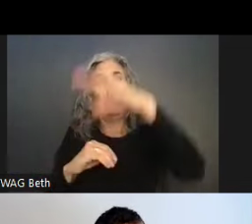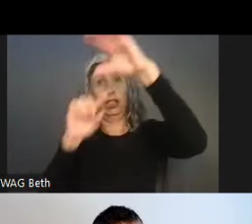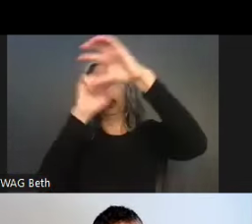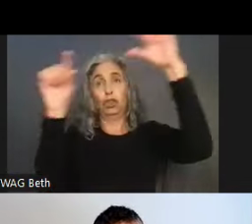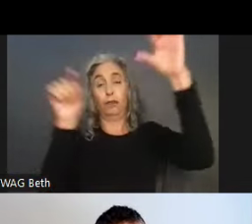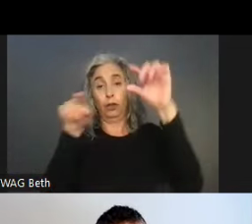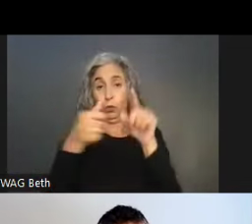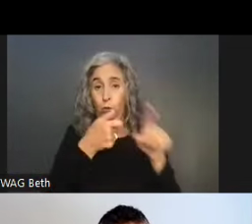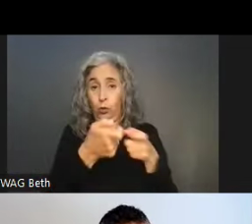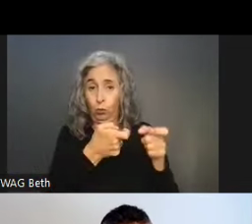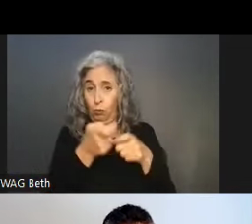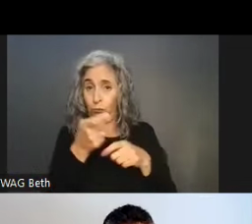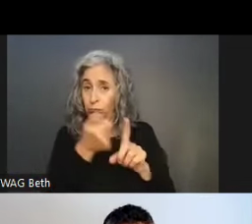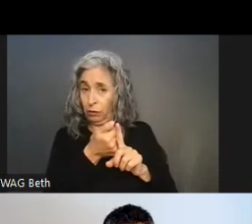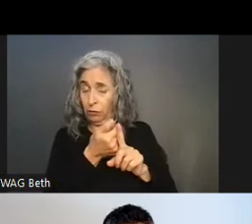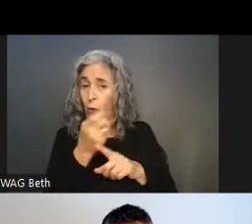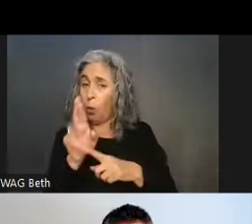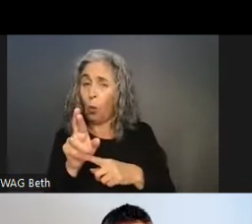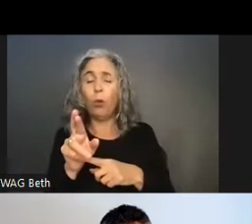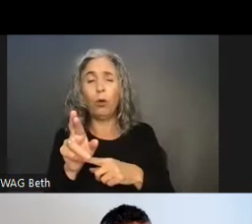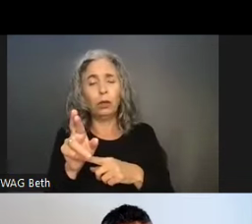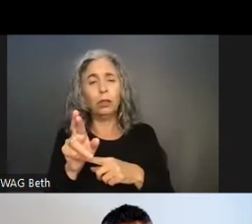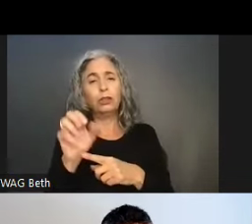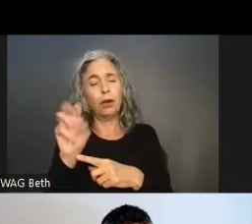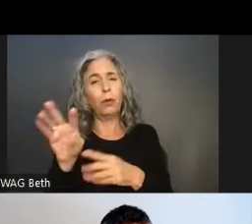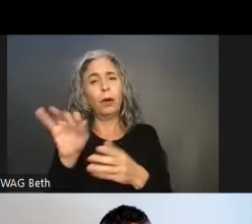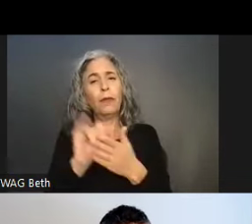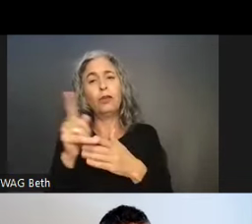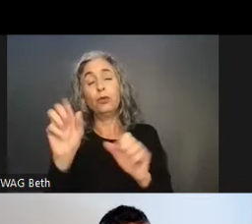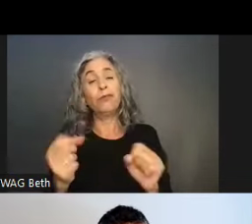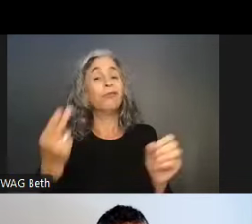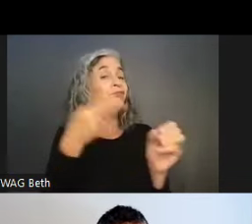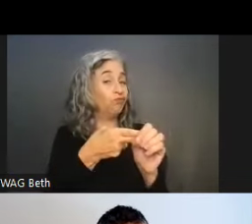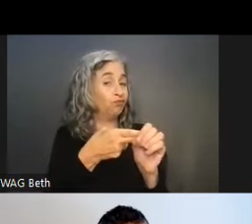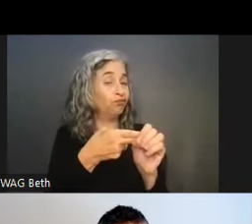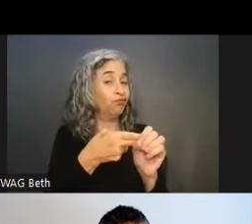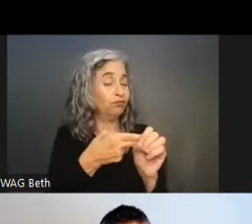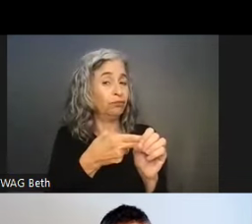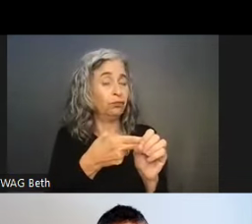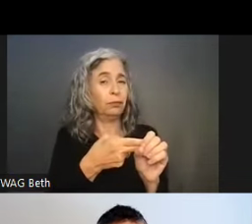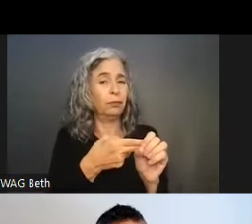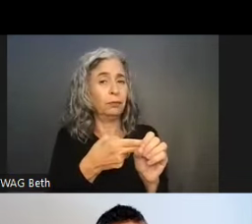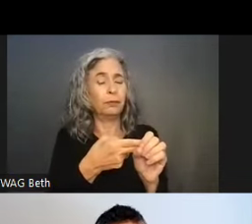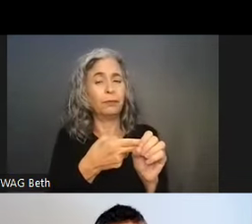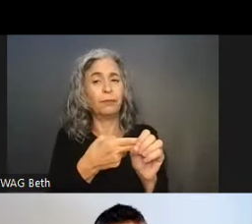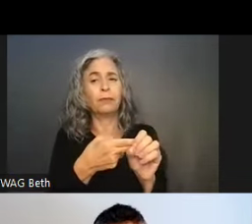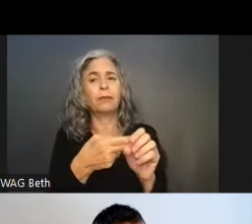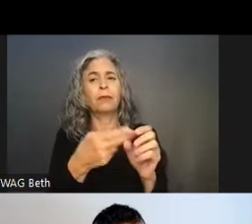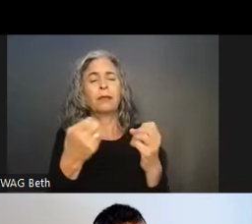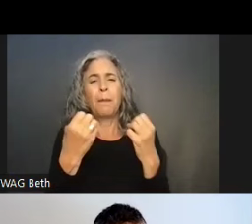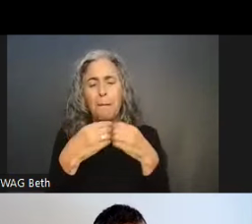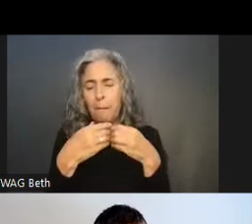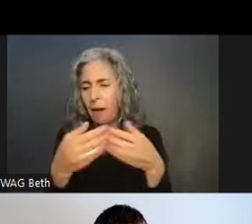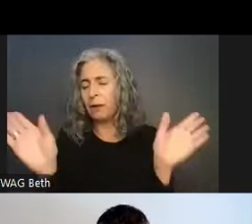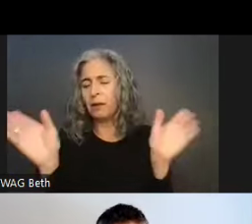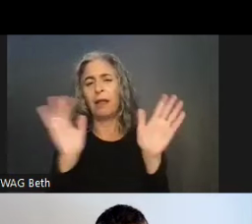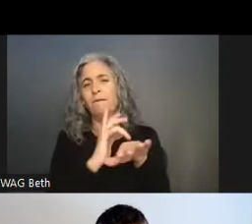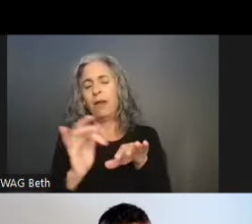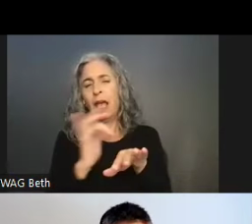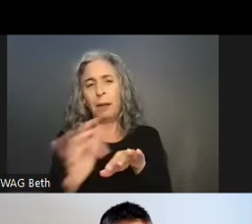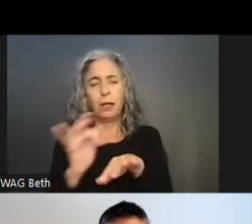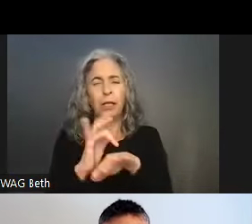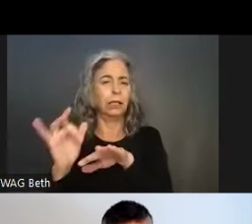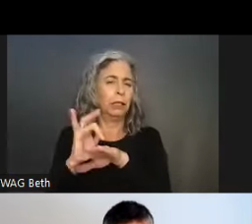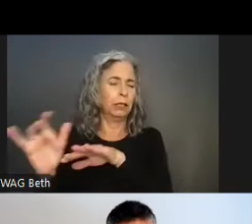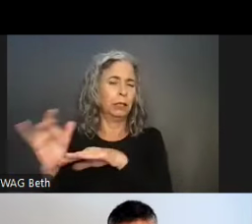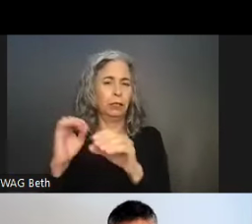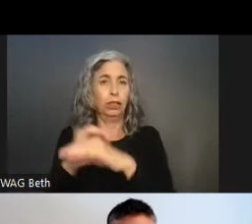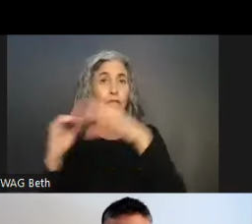or it's software you can join hundreds of publicly available servers, otherwise known